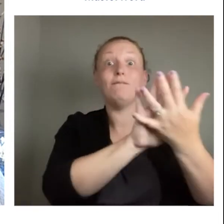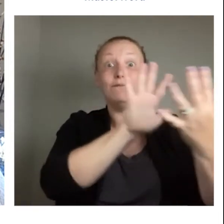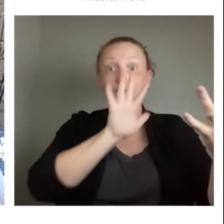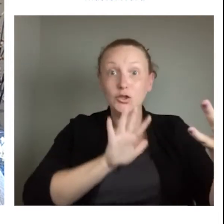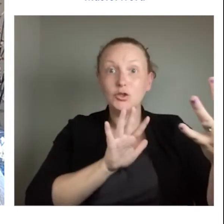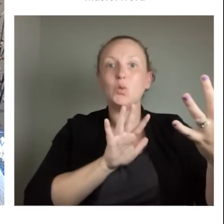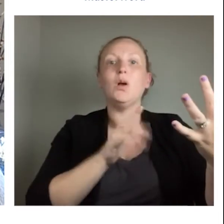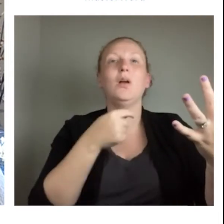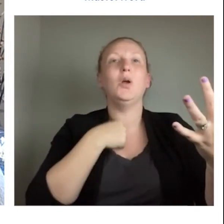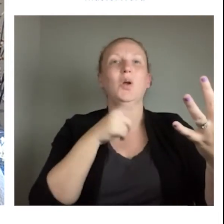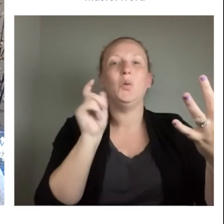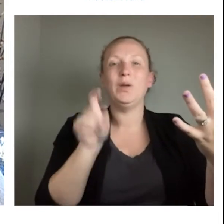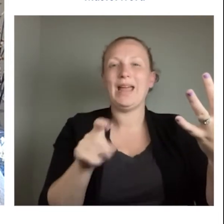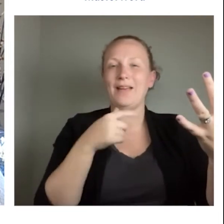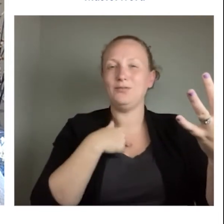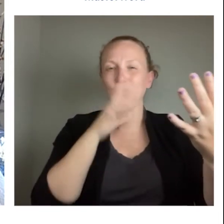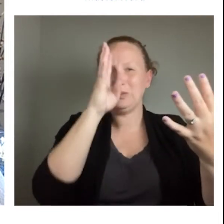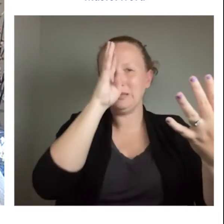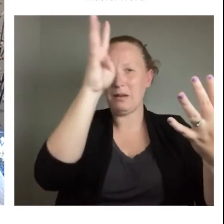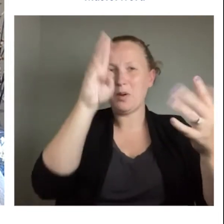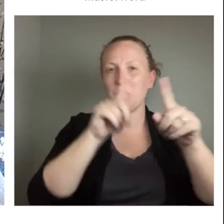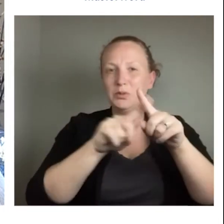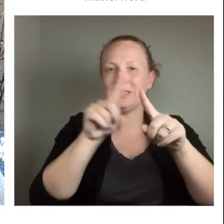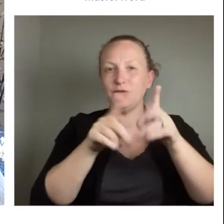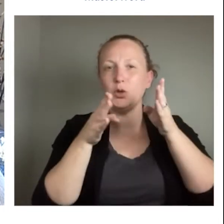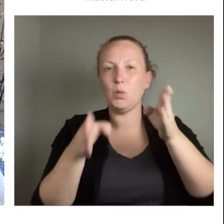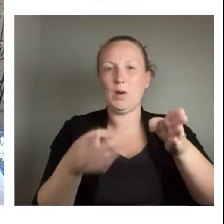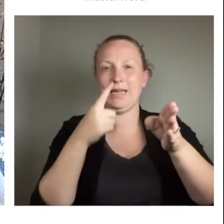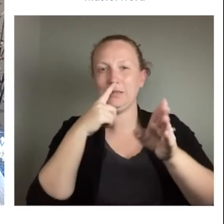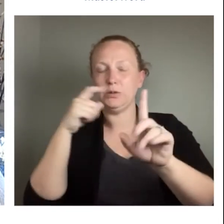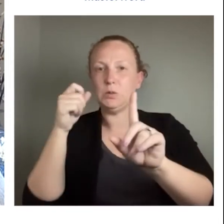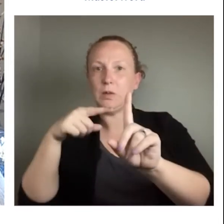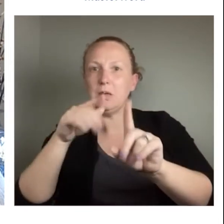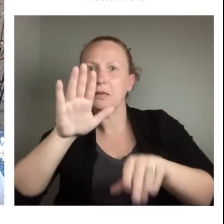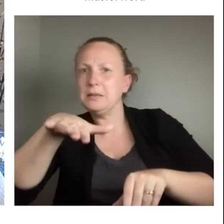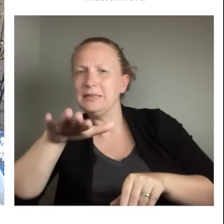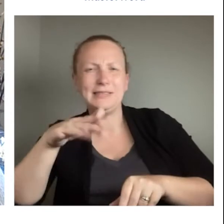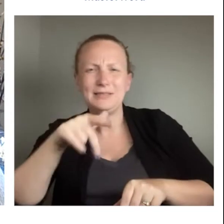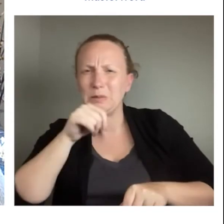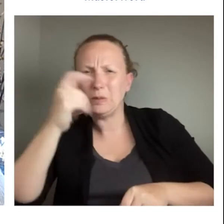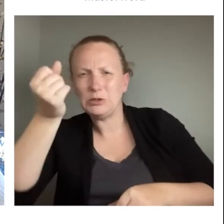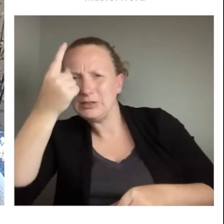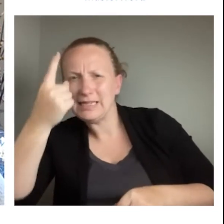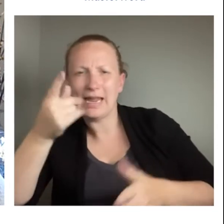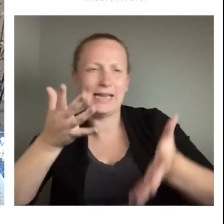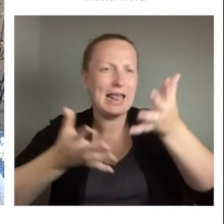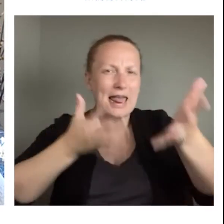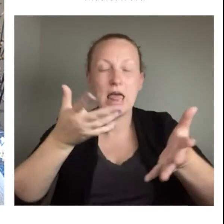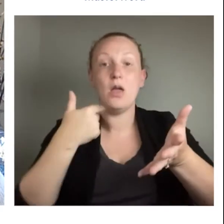If you're not listen to, listening to me, we’re being creative. But I do believe that there's a lot of work for us to do and support our